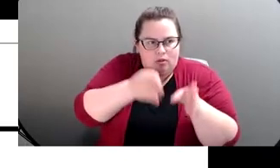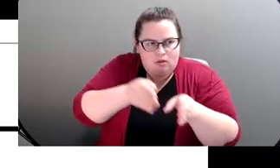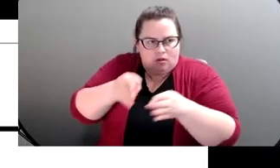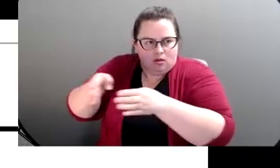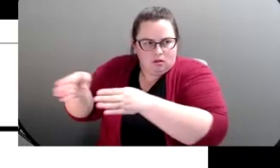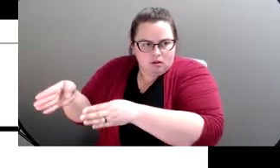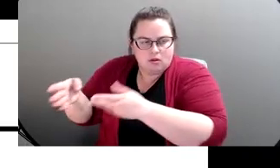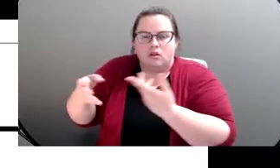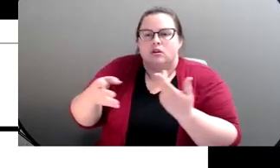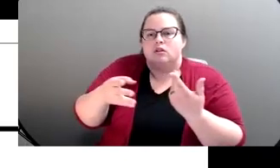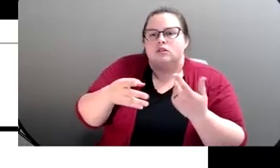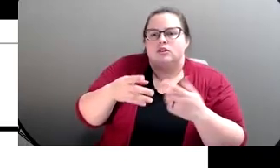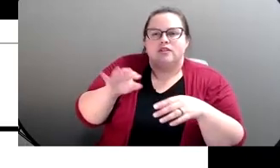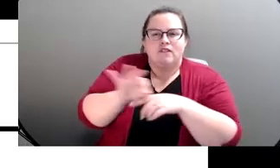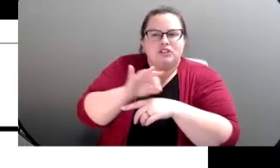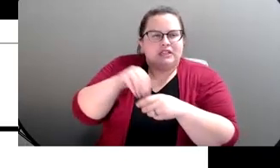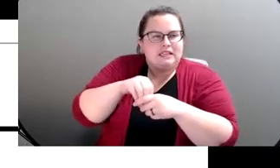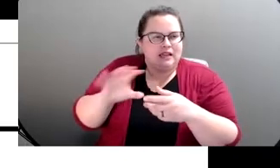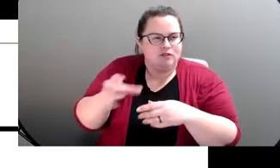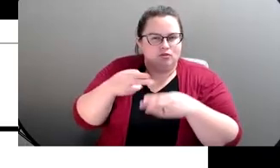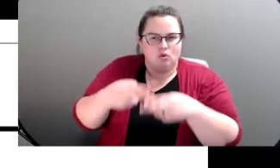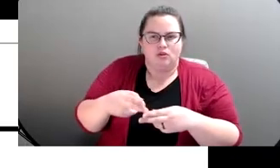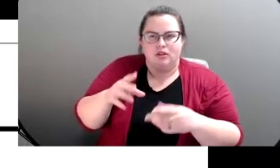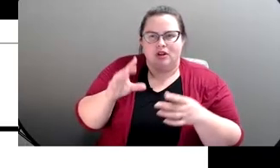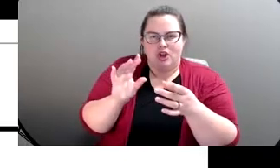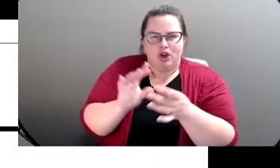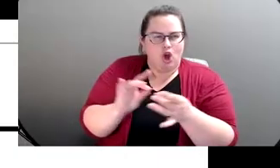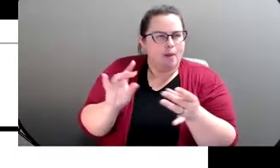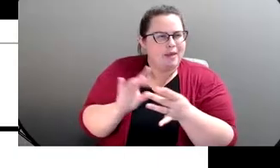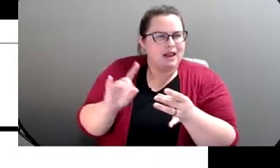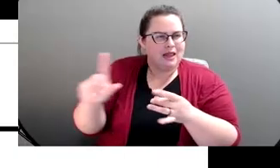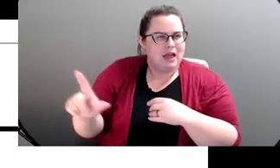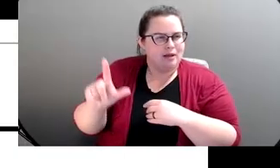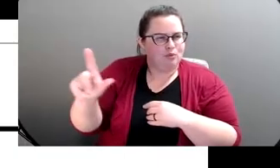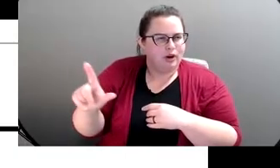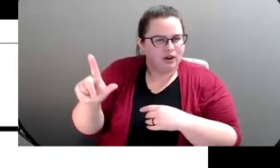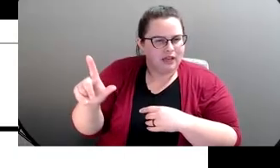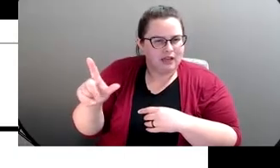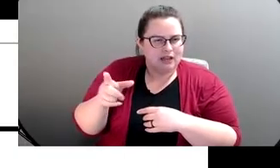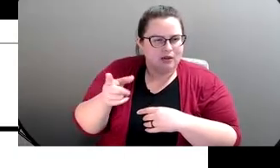that some of you may have noticed called the comment library. I think it's called where you can just, copy